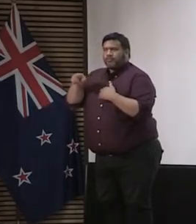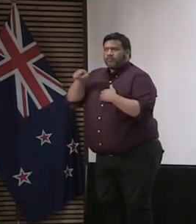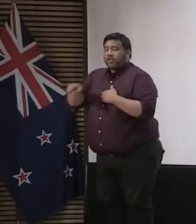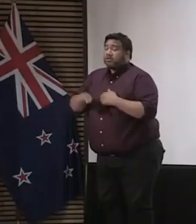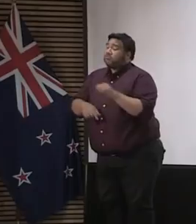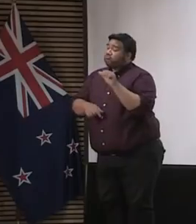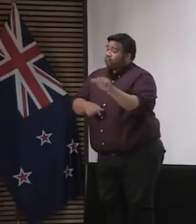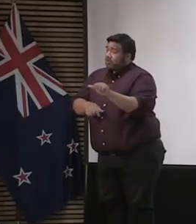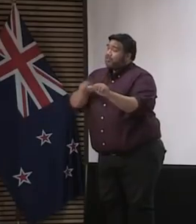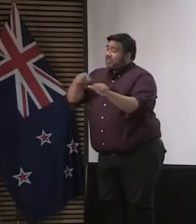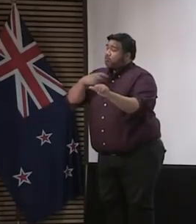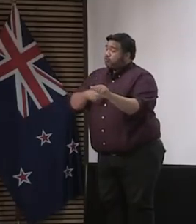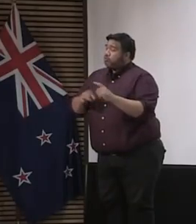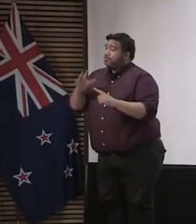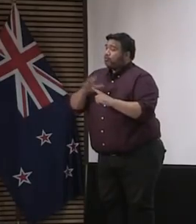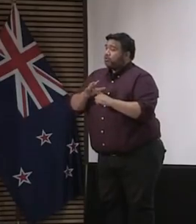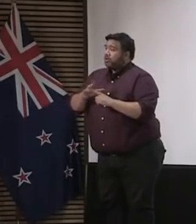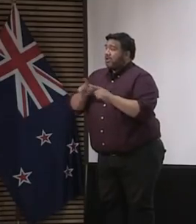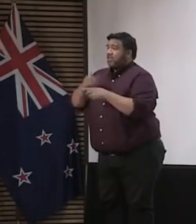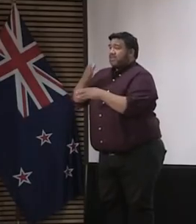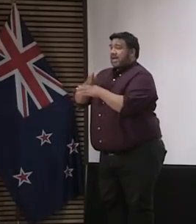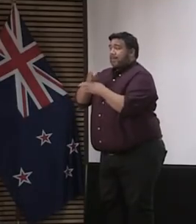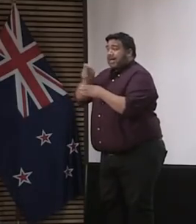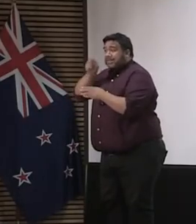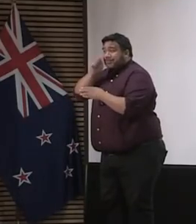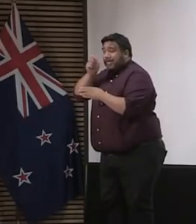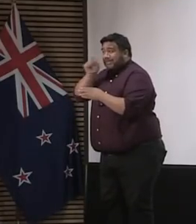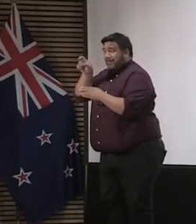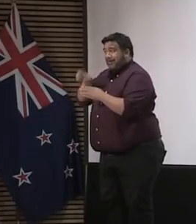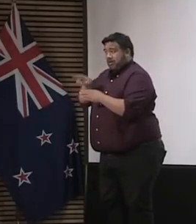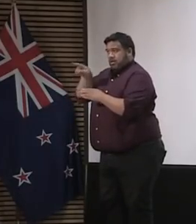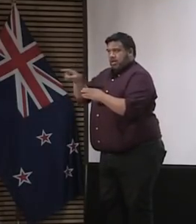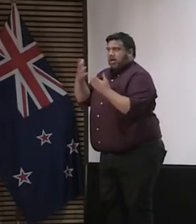In fact, the labourinspectorate has been playinga considerable role all theway through our COVID